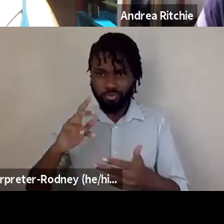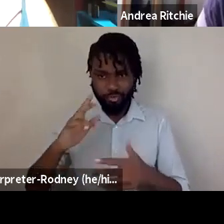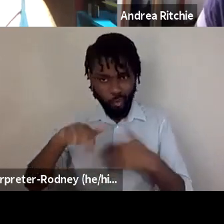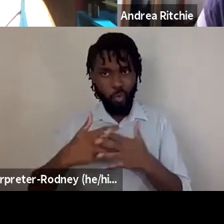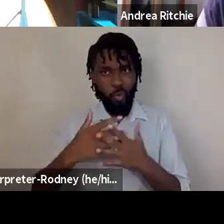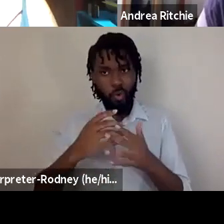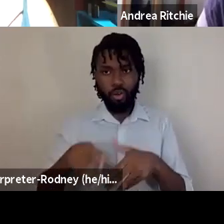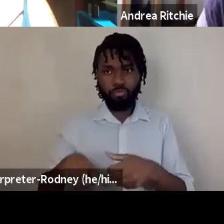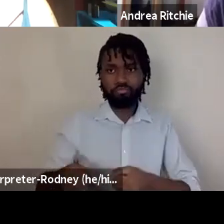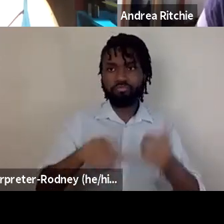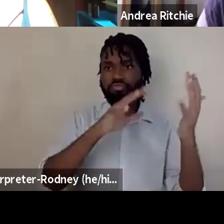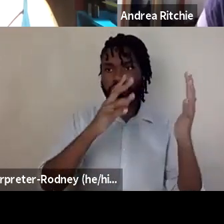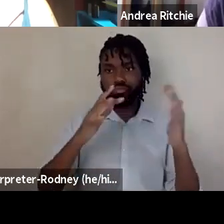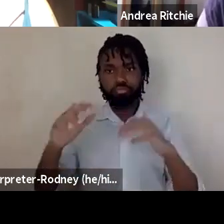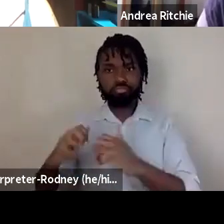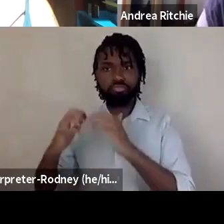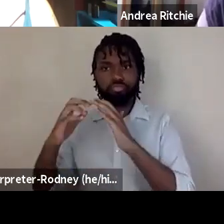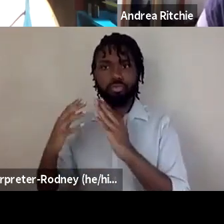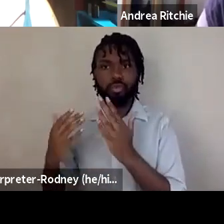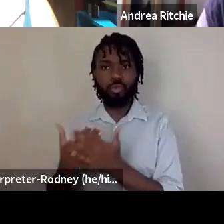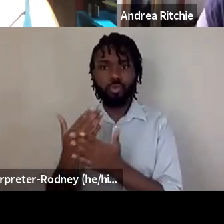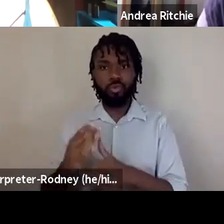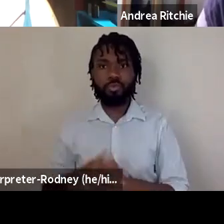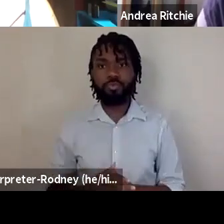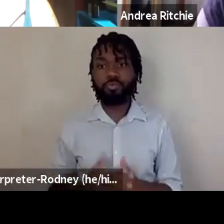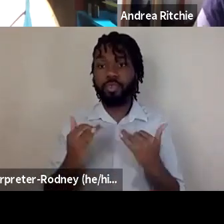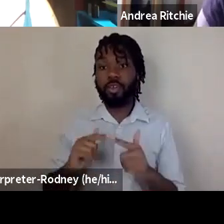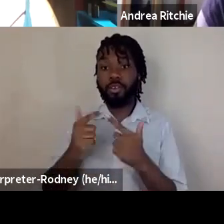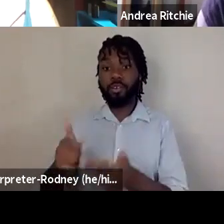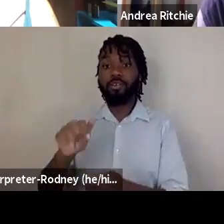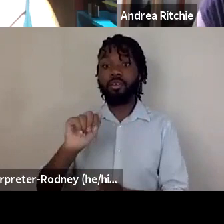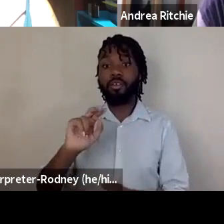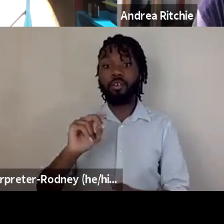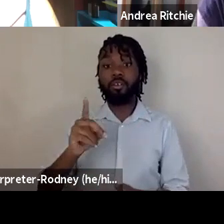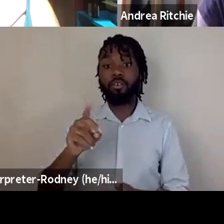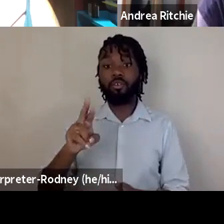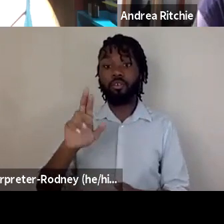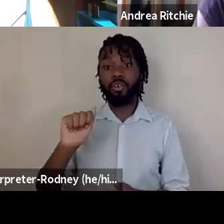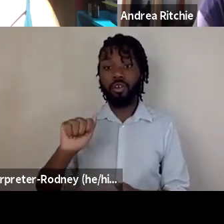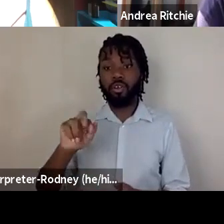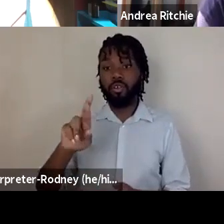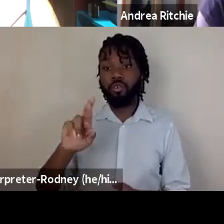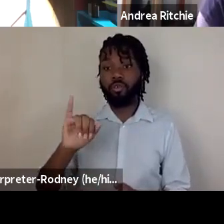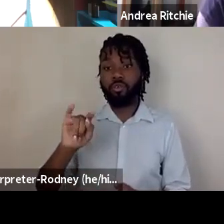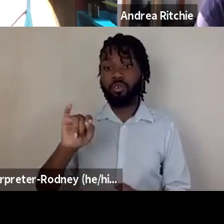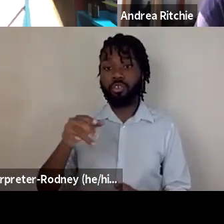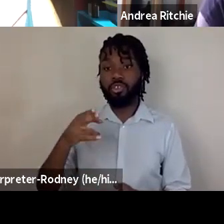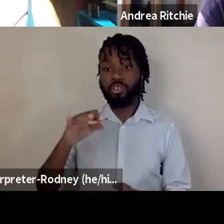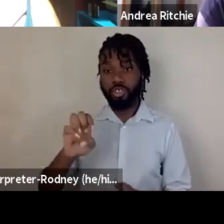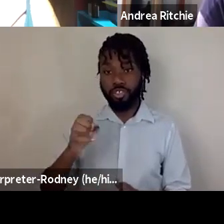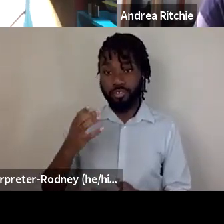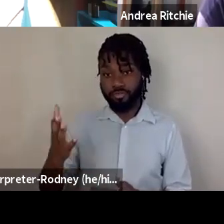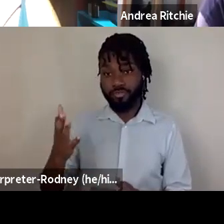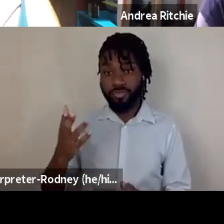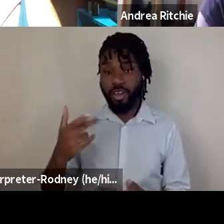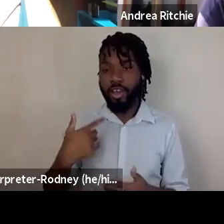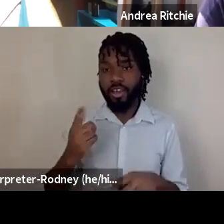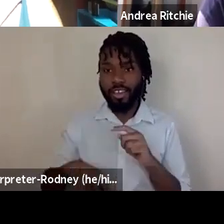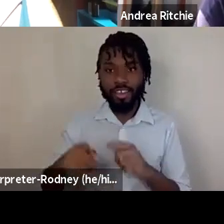I'm gonna open it up to Andrea Ritchie to say what she has to say. Andrea, I can't wait to hear, we all can't wait to hear from you.